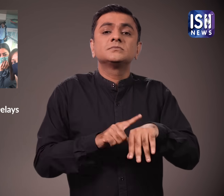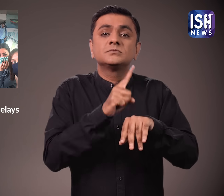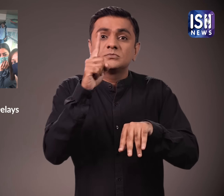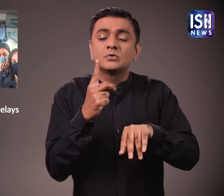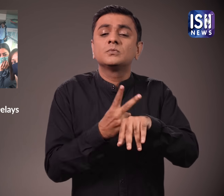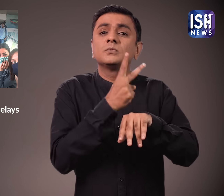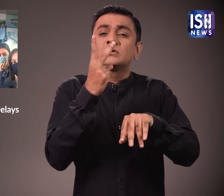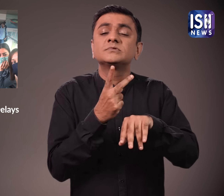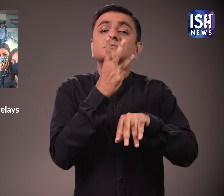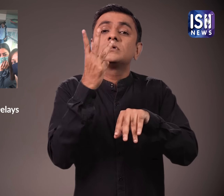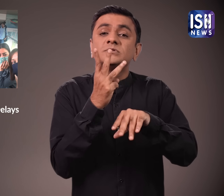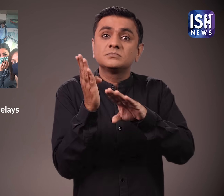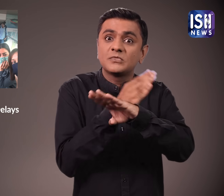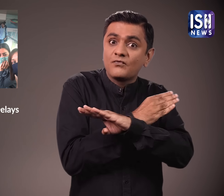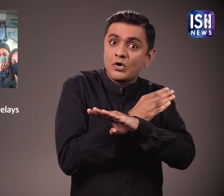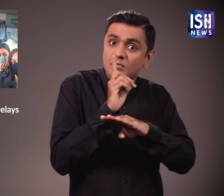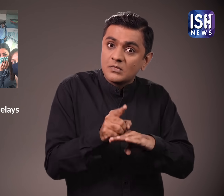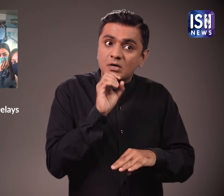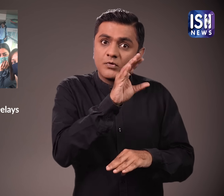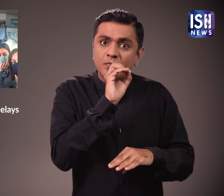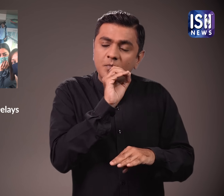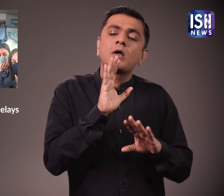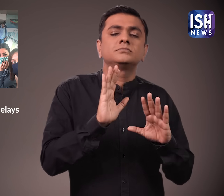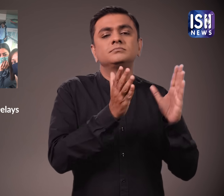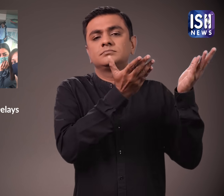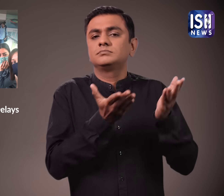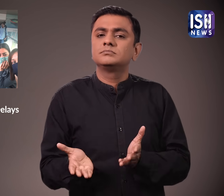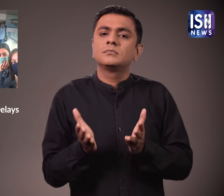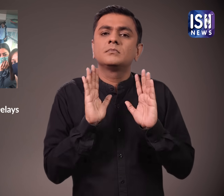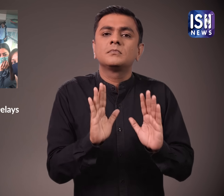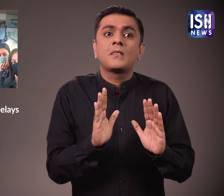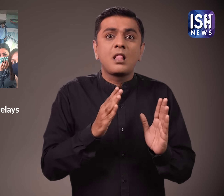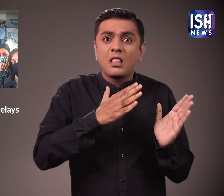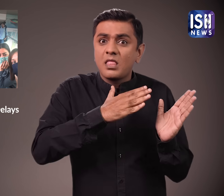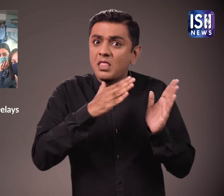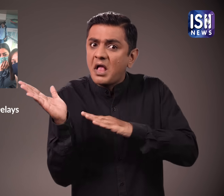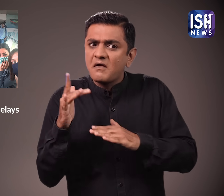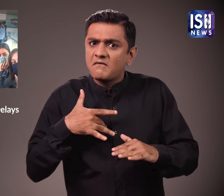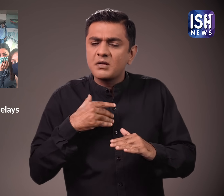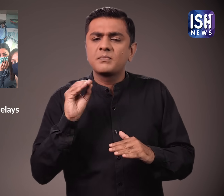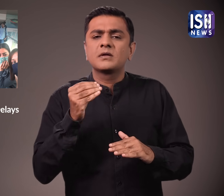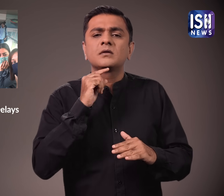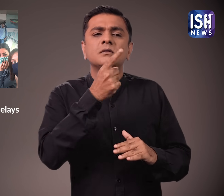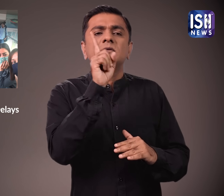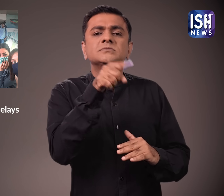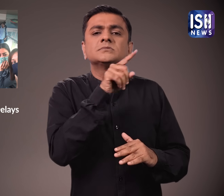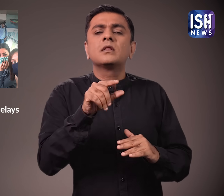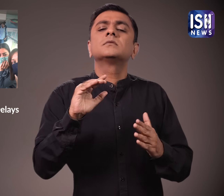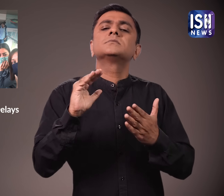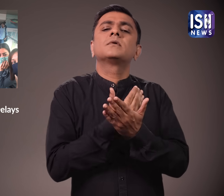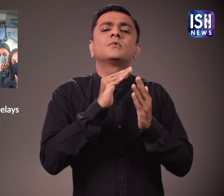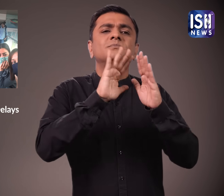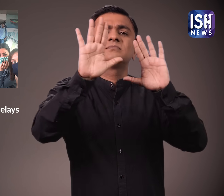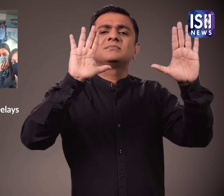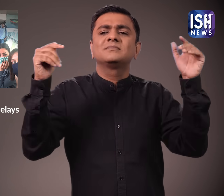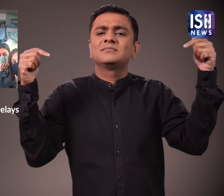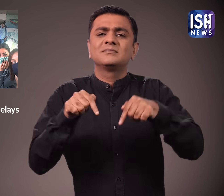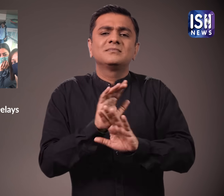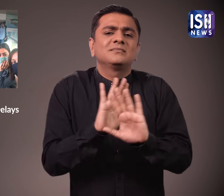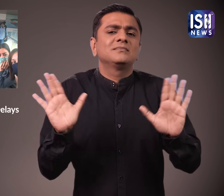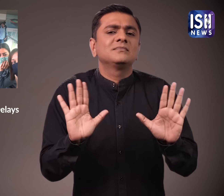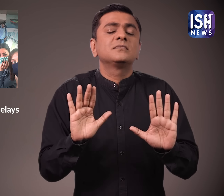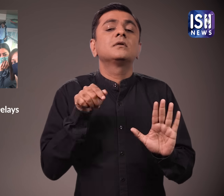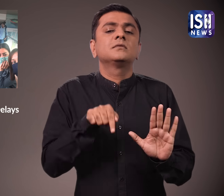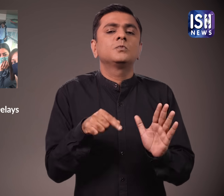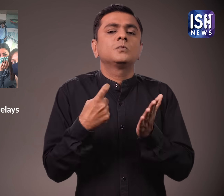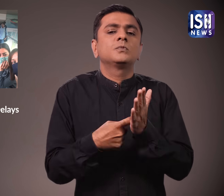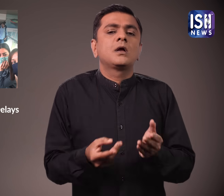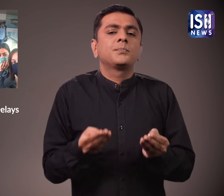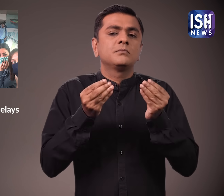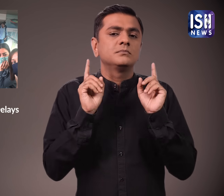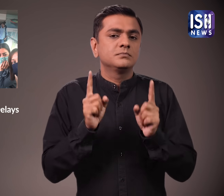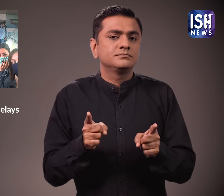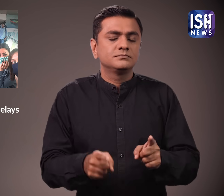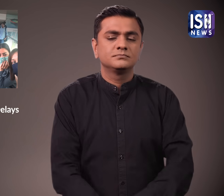Flights expected to be delayed over 3 hours, should be cancelled. These were the new guidelines.